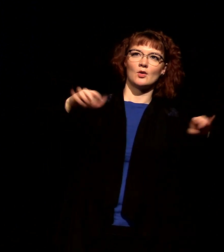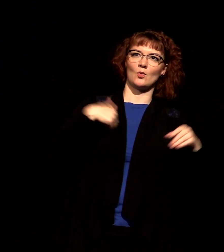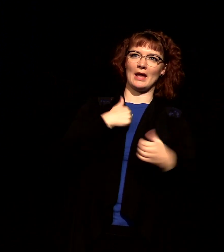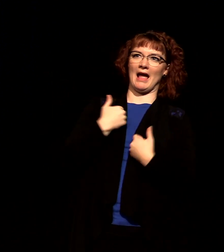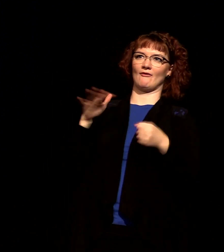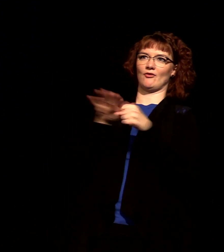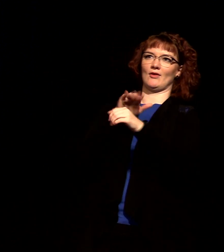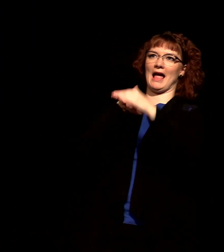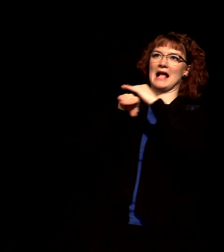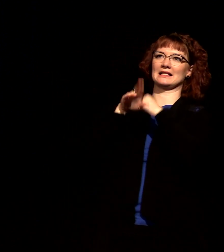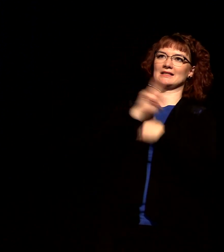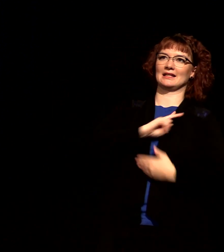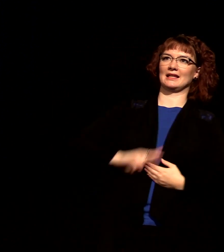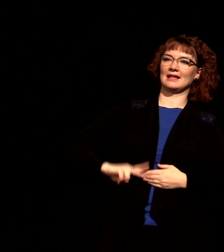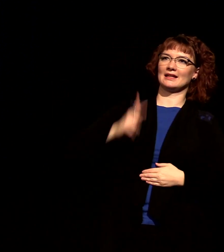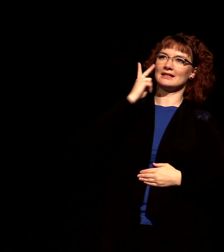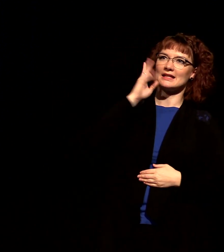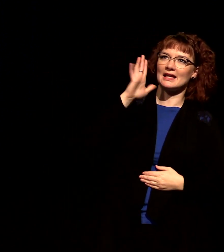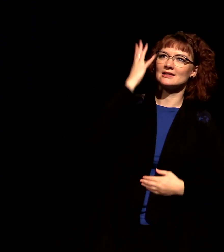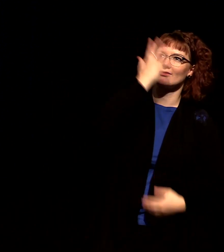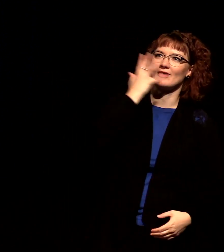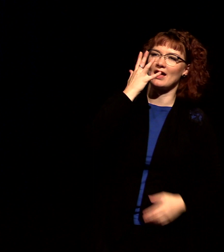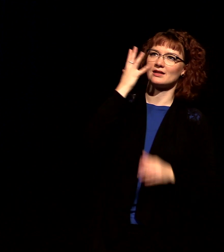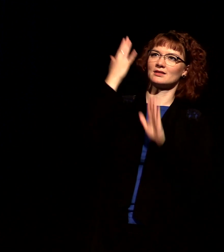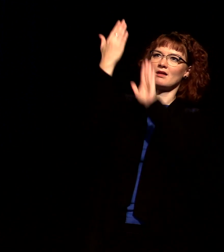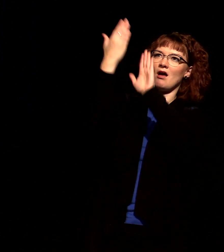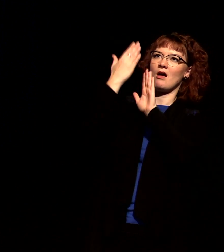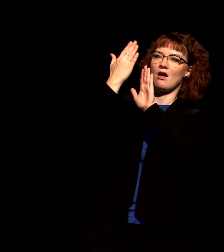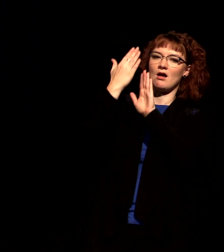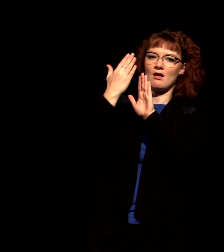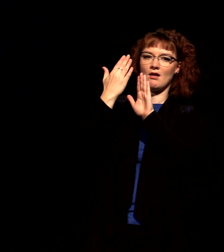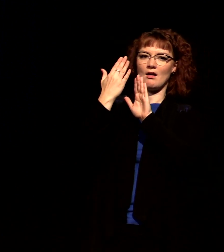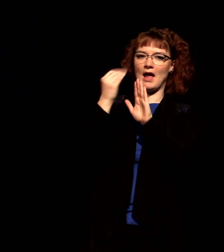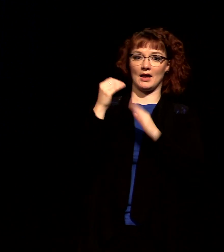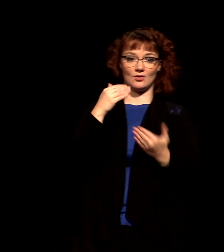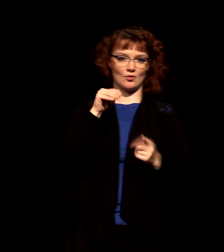see his face, a reminder that he is coming again. In his second